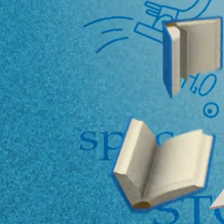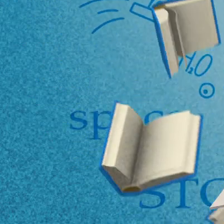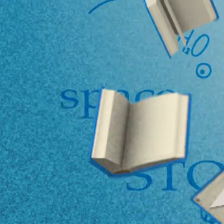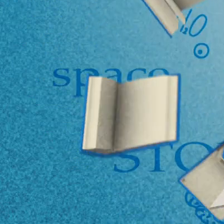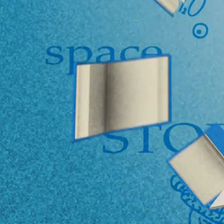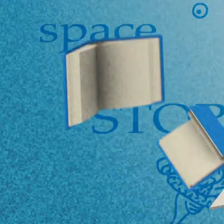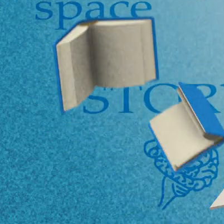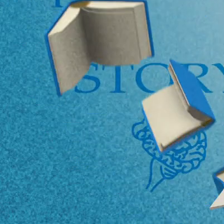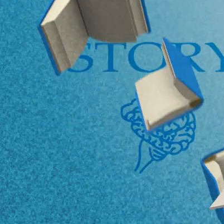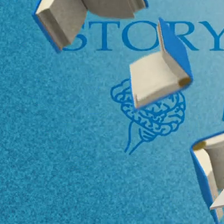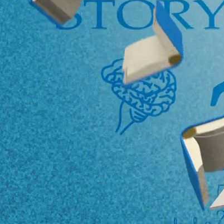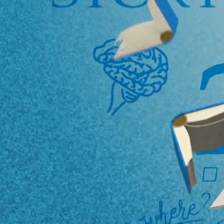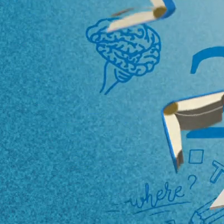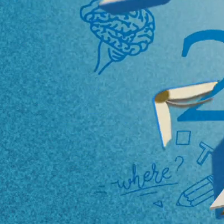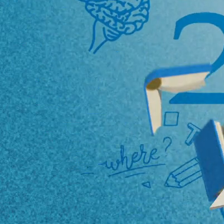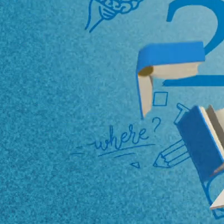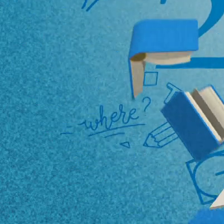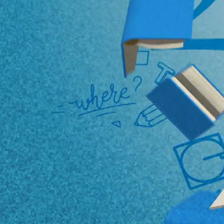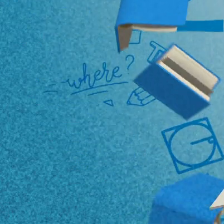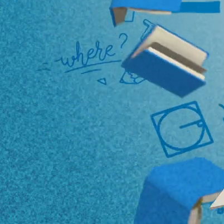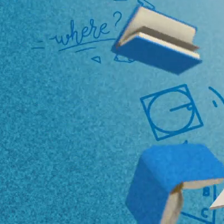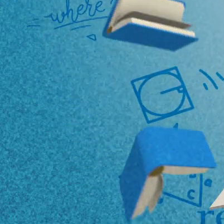[panting]